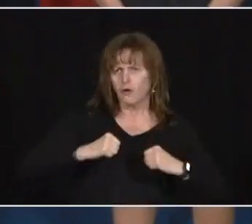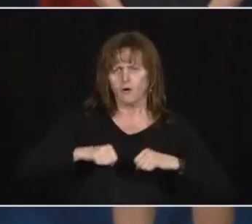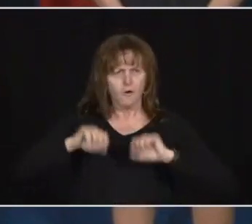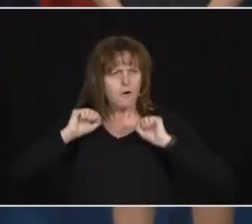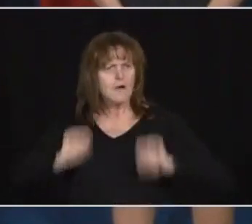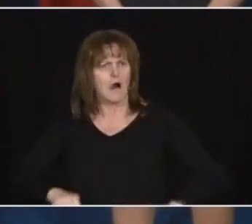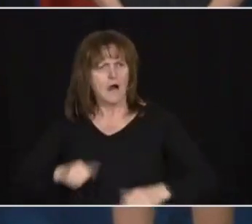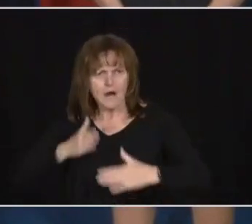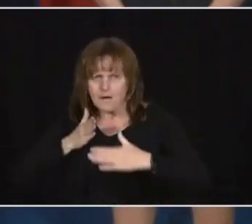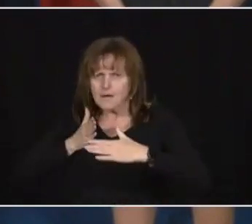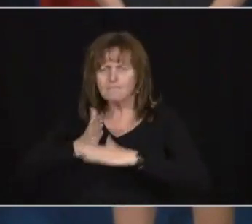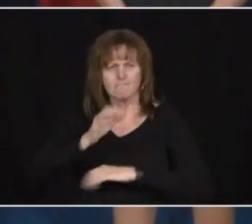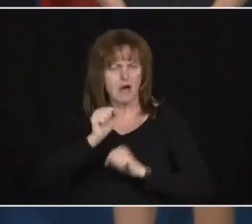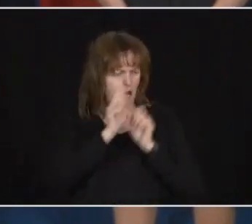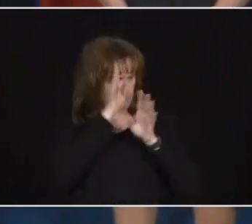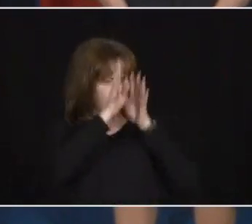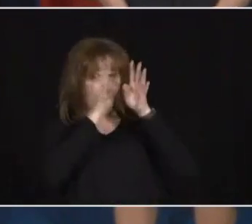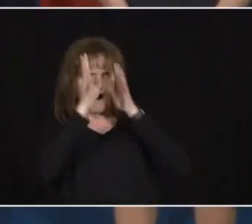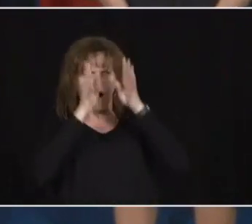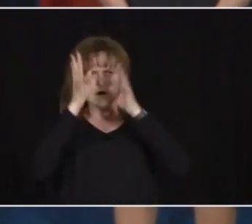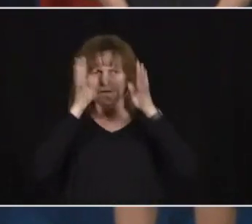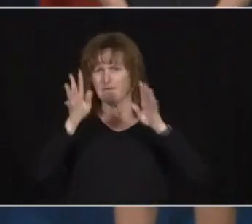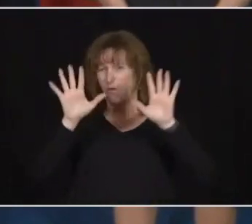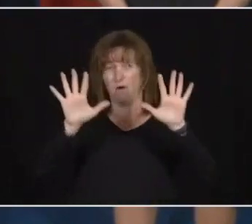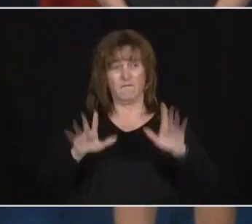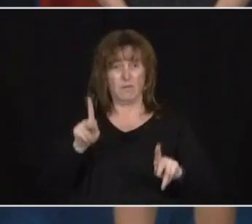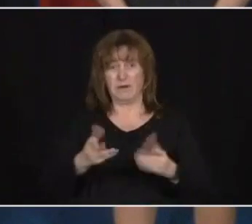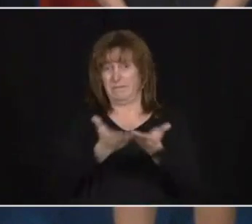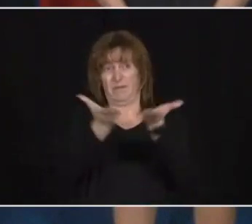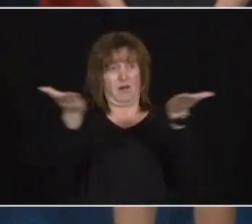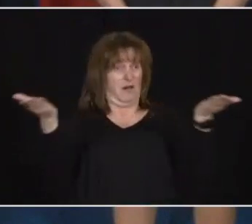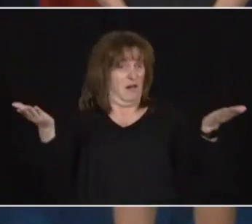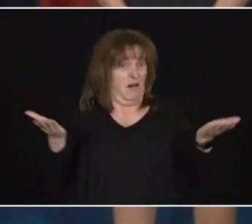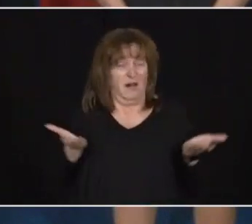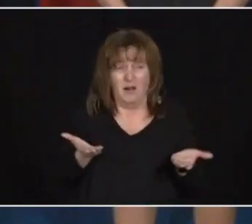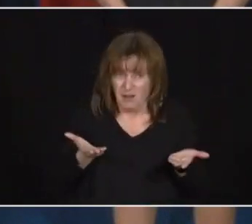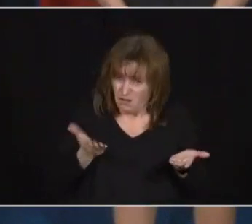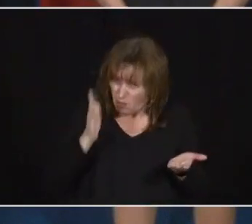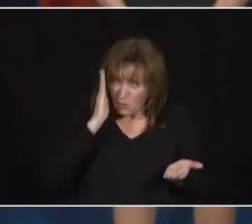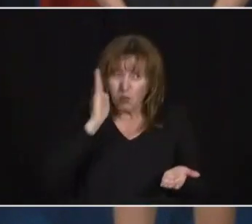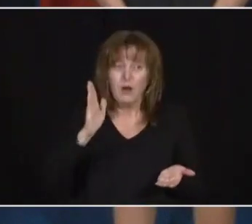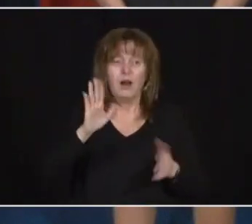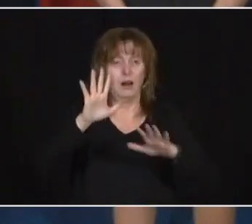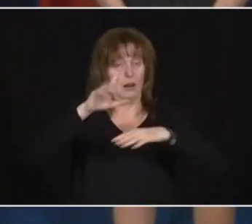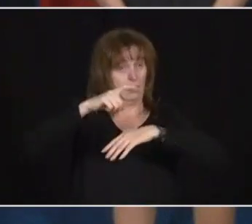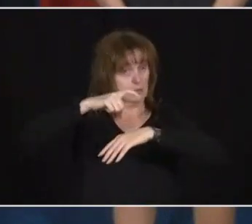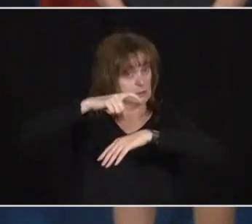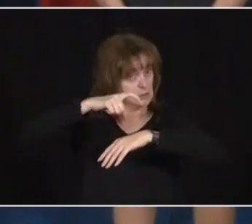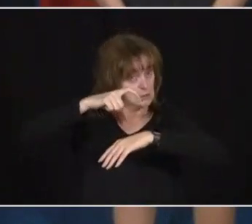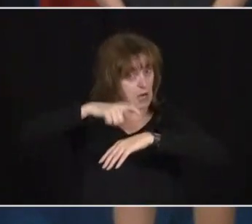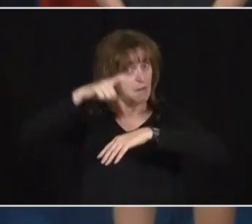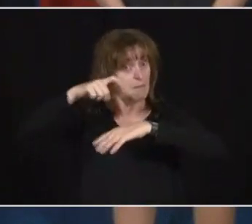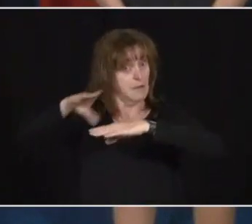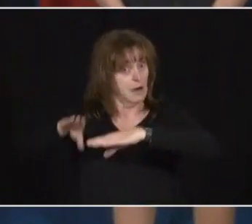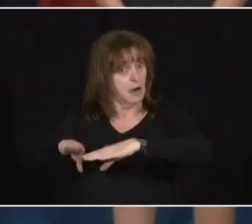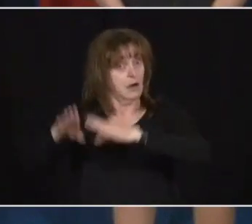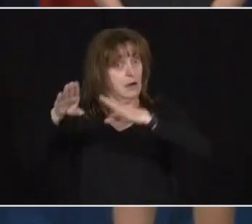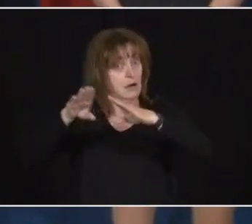Once again, I have all the confidence in the world in the people of Ontario, their ingenuity, strength, resilience. They're amazing people.